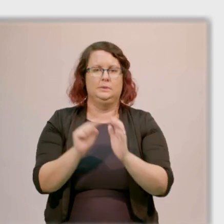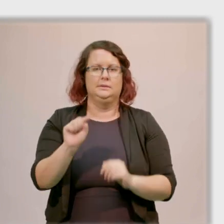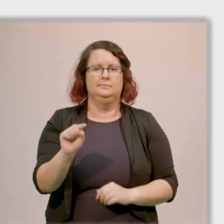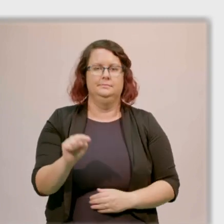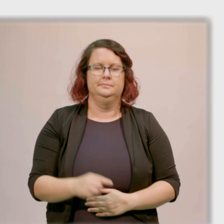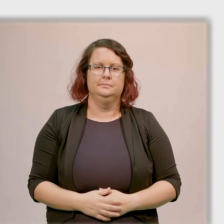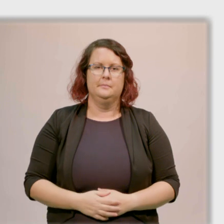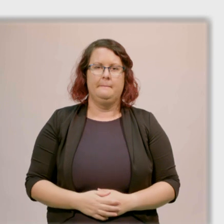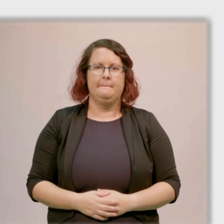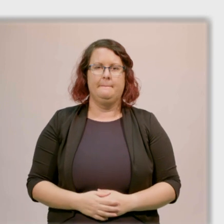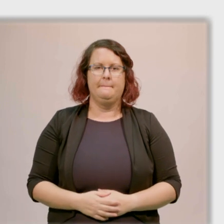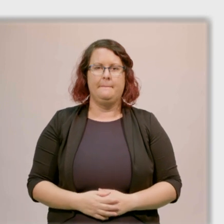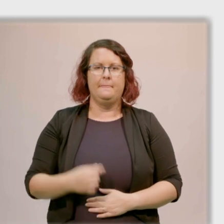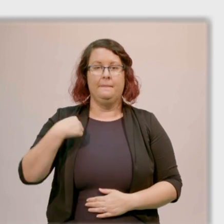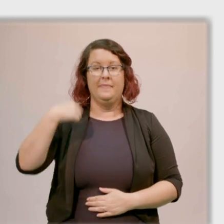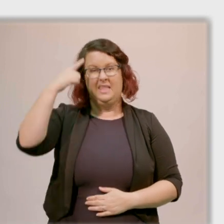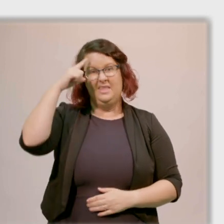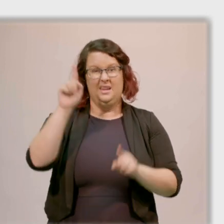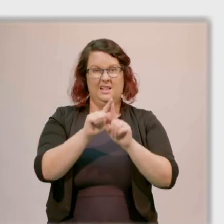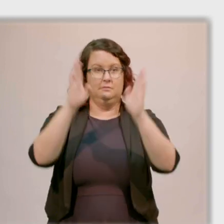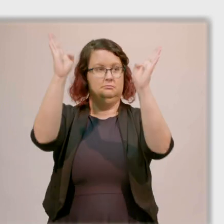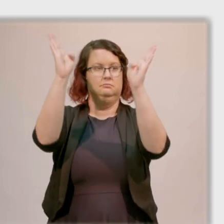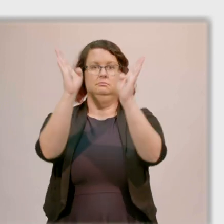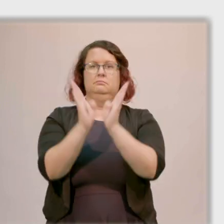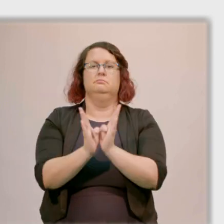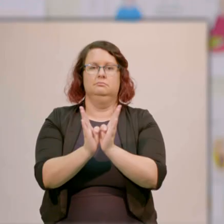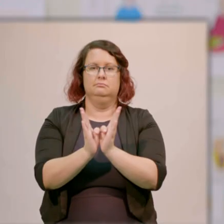Think of it as an inverted pyramid structure.